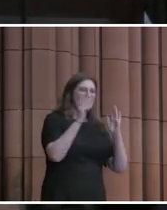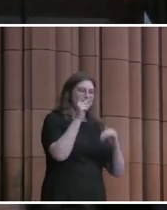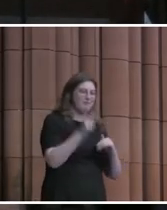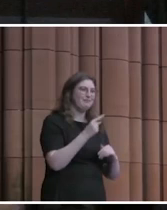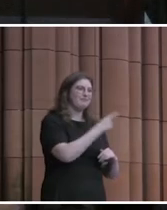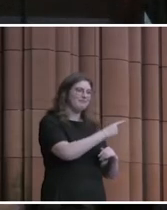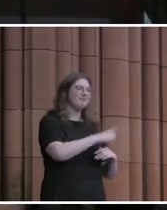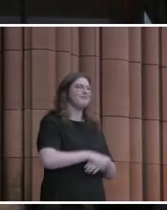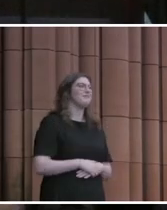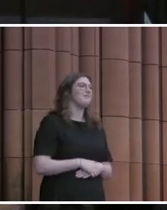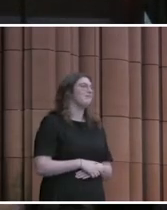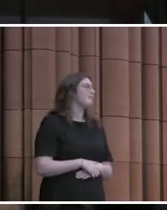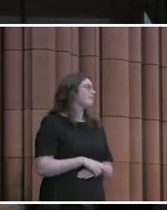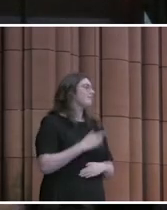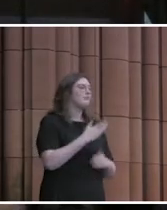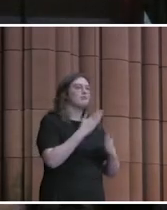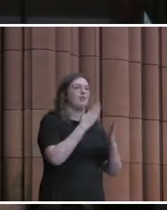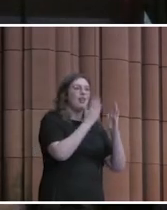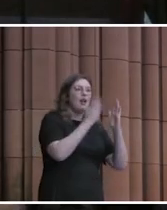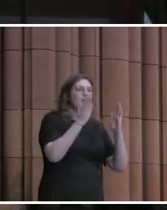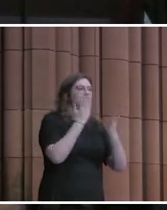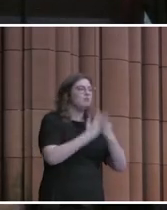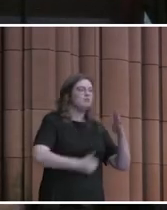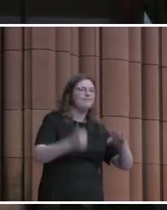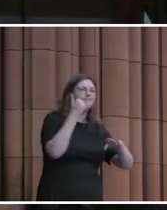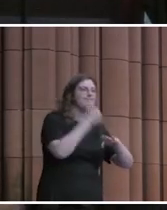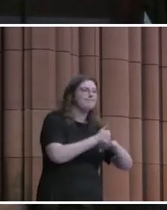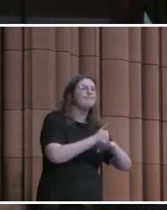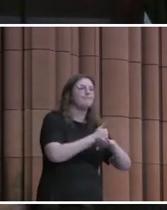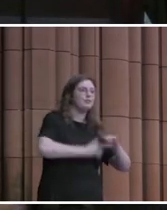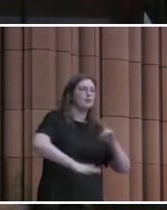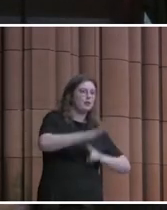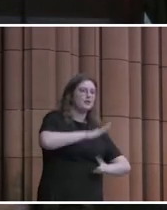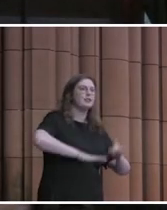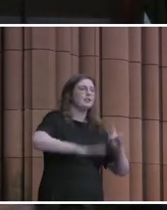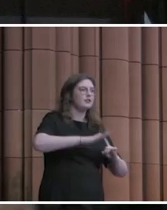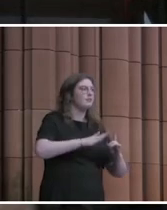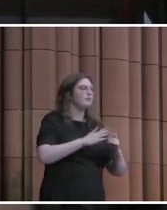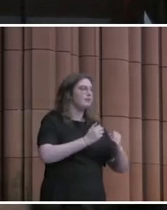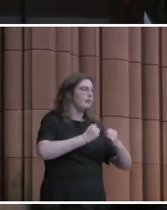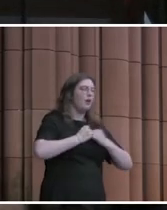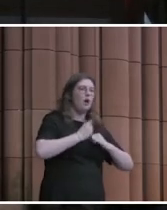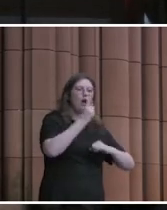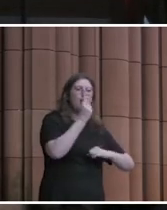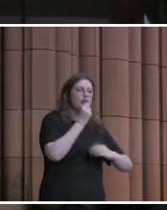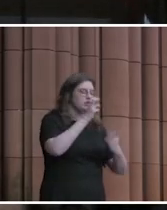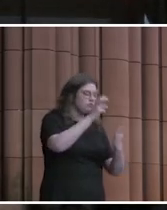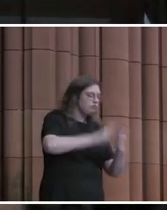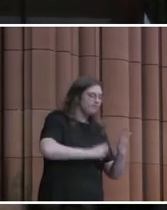Libraries are the building blocks of civilization. It is our ability to record, store and retrieve information